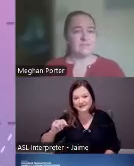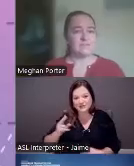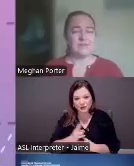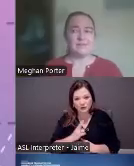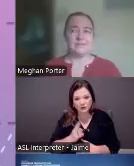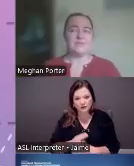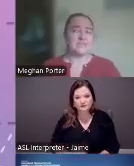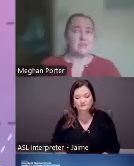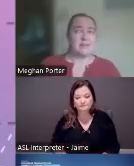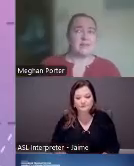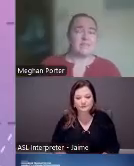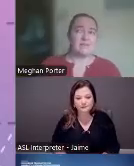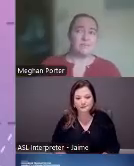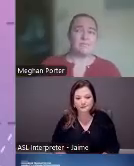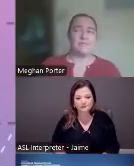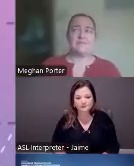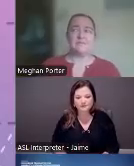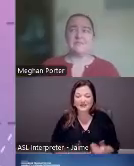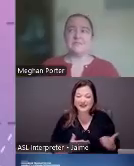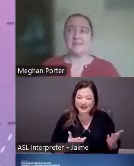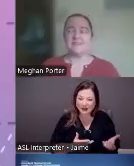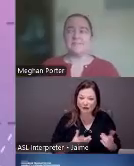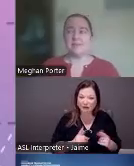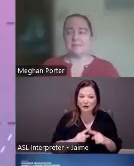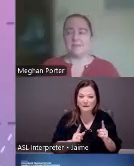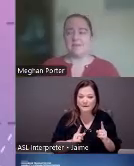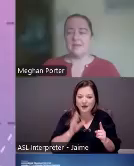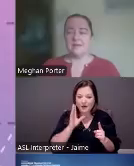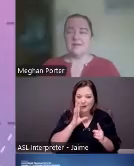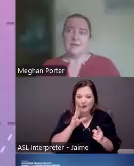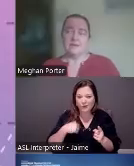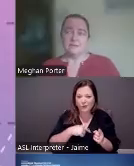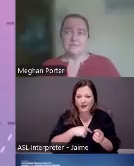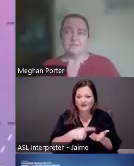So it's here, but I think we've discussed maybe